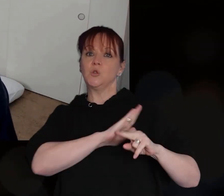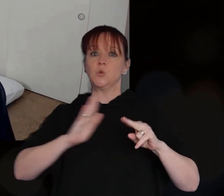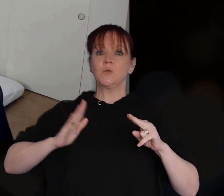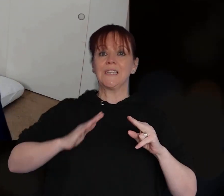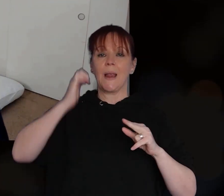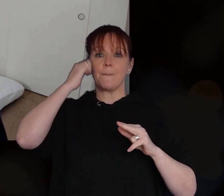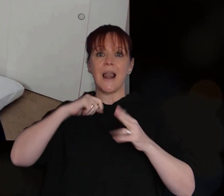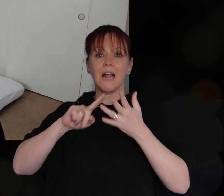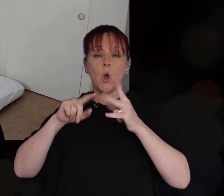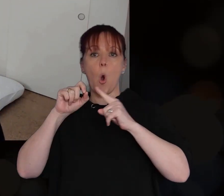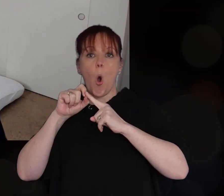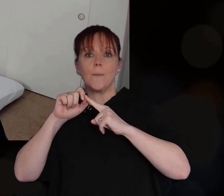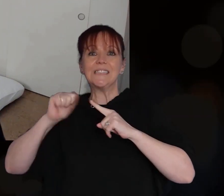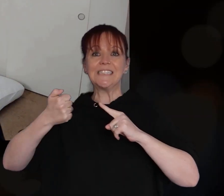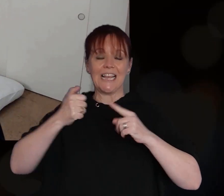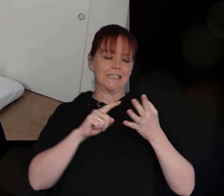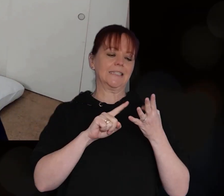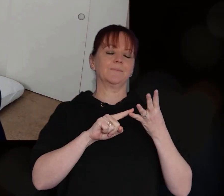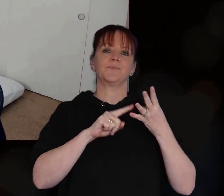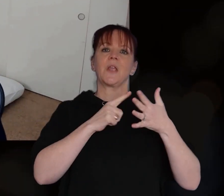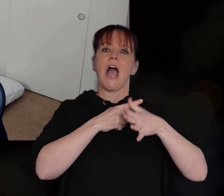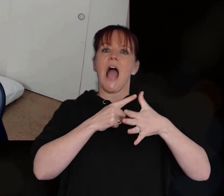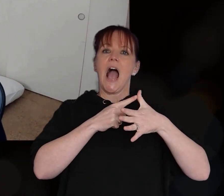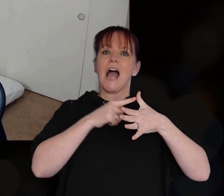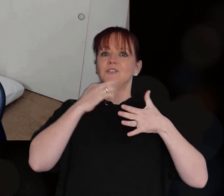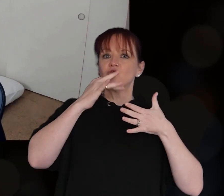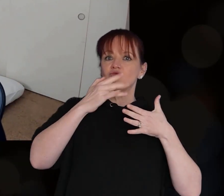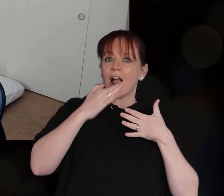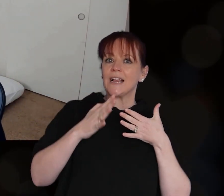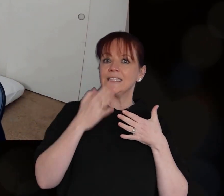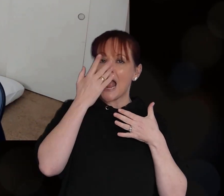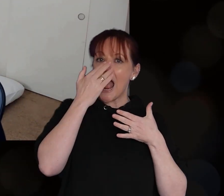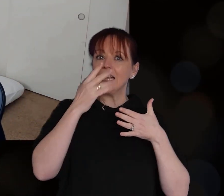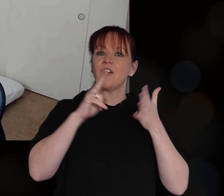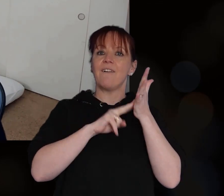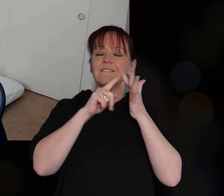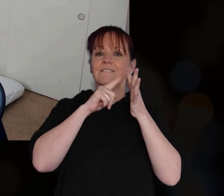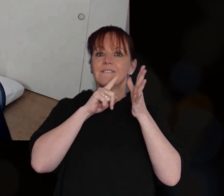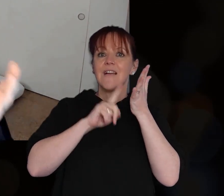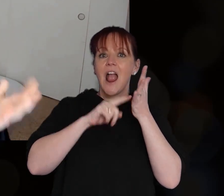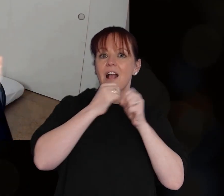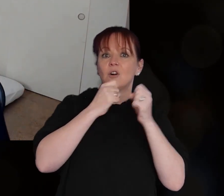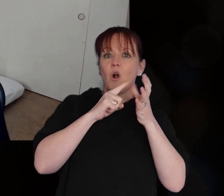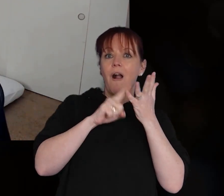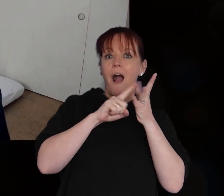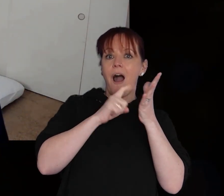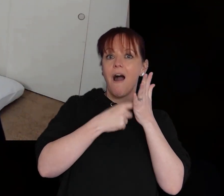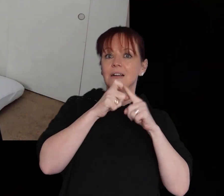And this year's award for best Deaf and Hard of Hearing Accessibility goes to... Star Wars Outlaws!